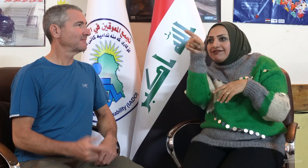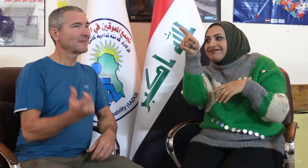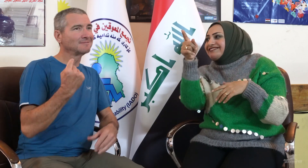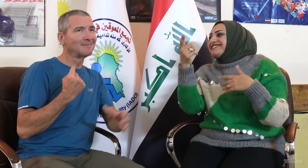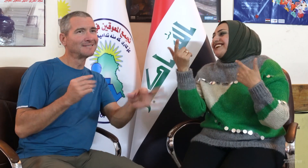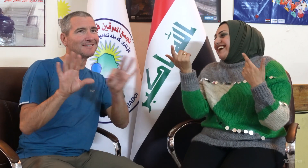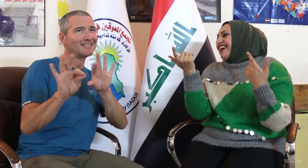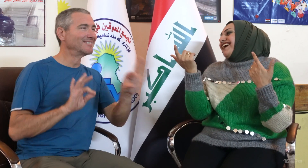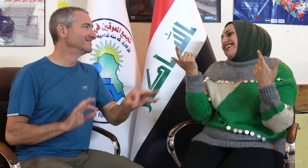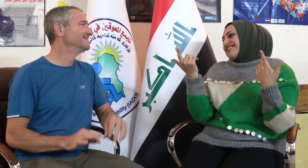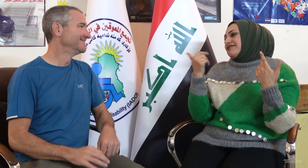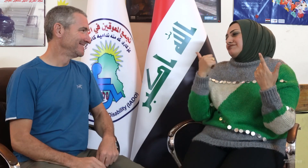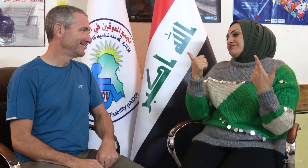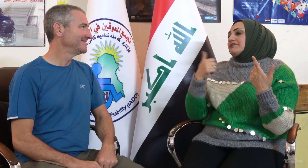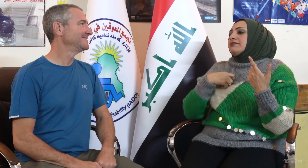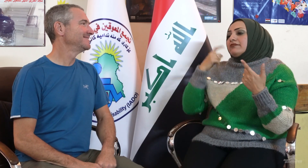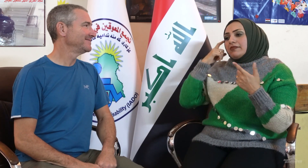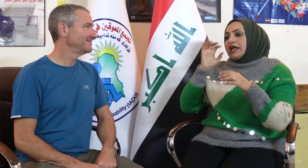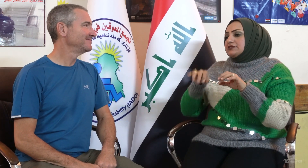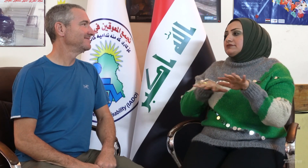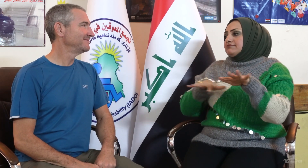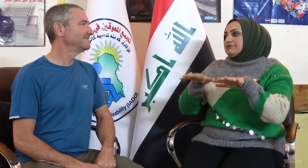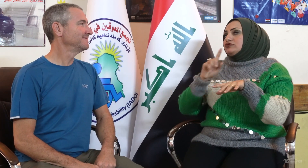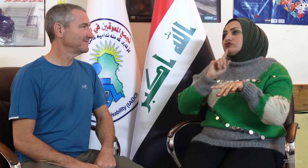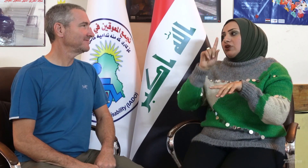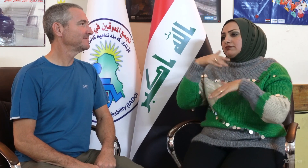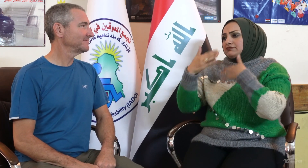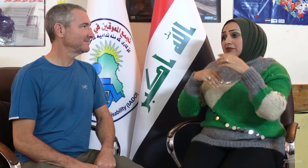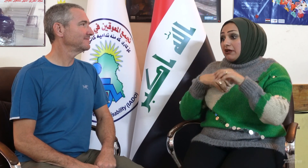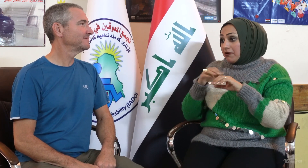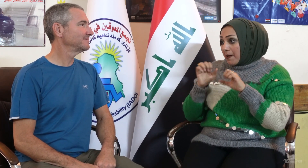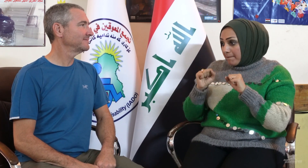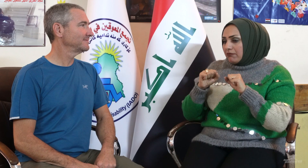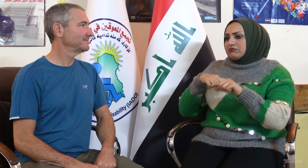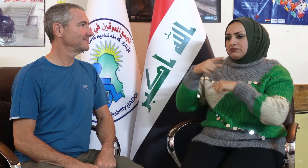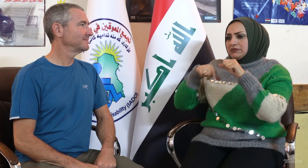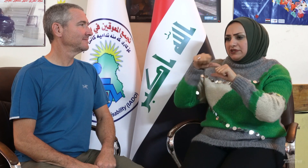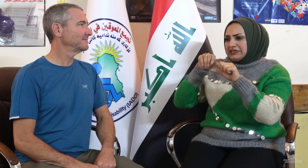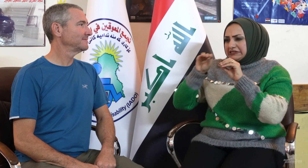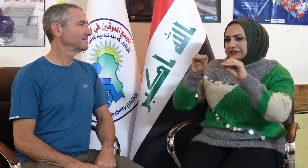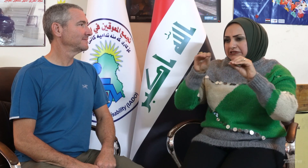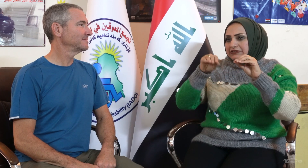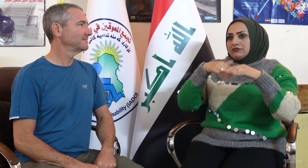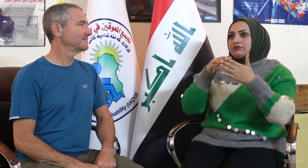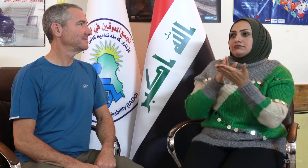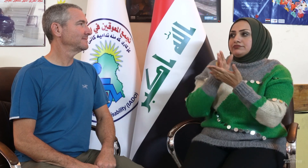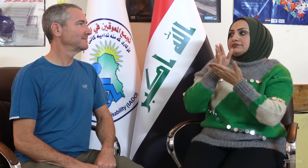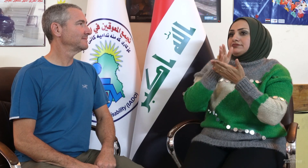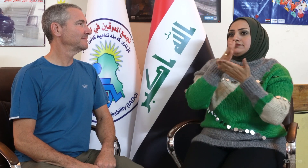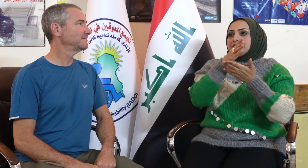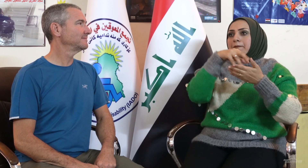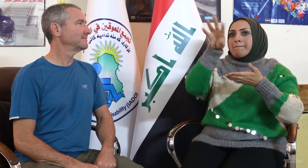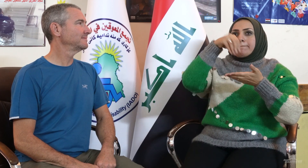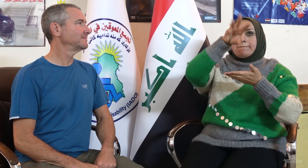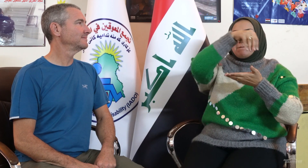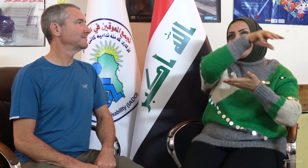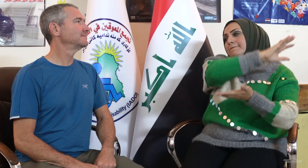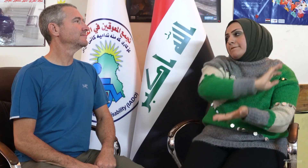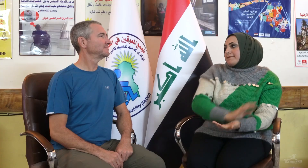Deaf people should have a choice! That’s right! We must train more interpreters so Deaf people can have a choice of interpreters.